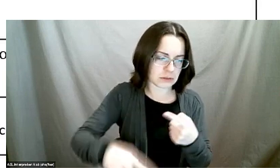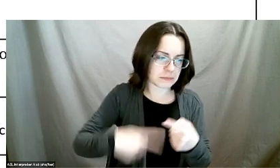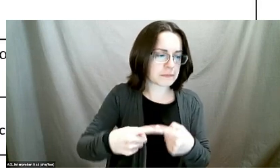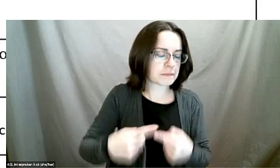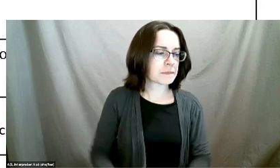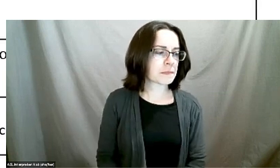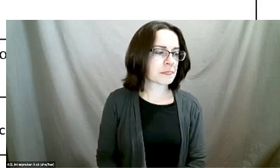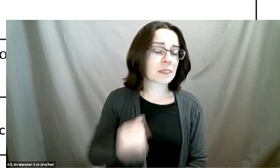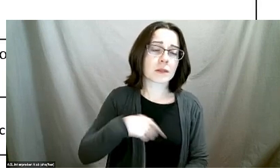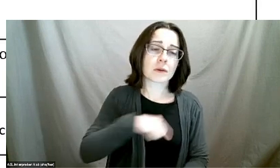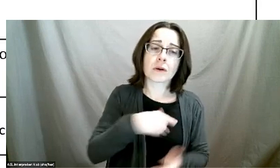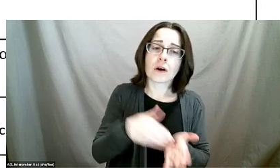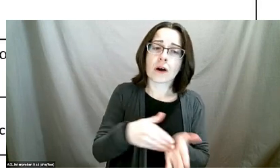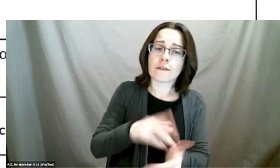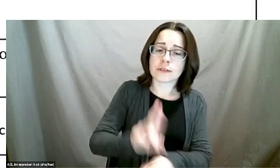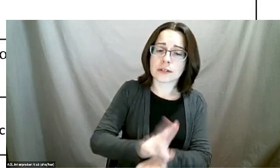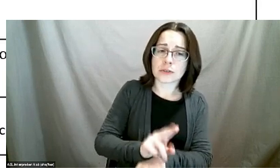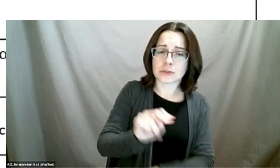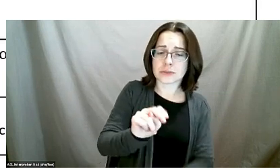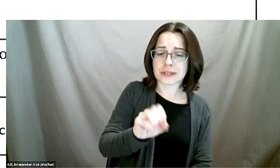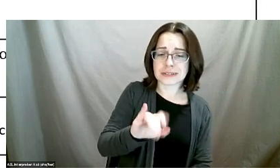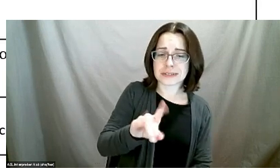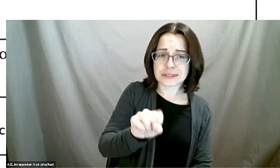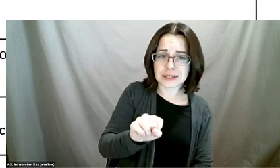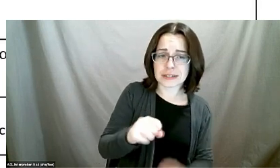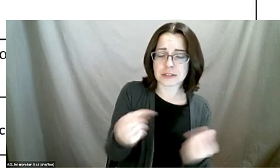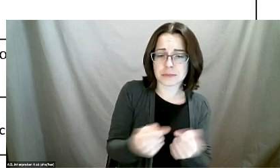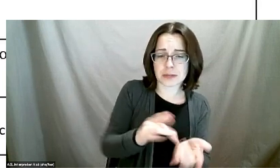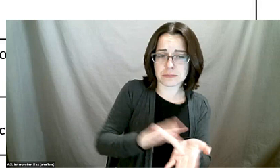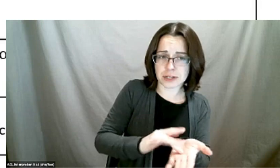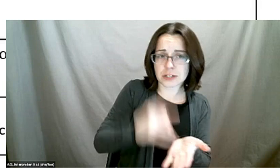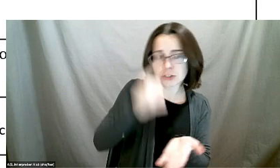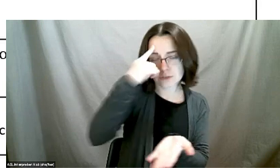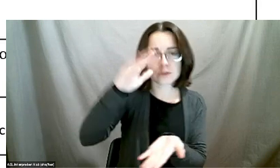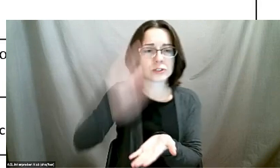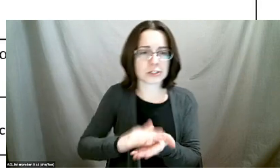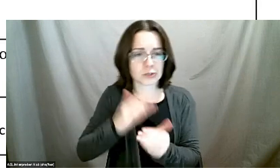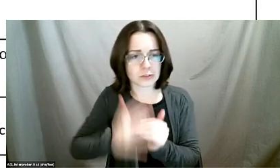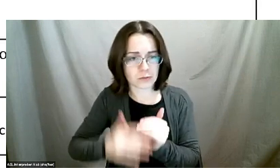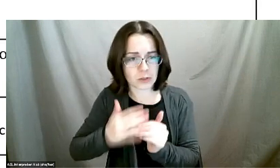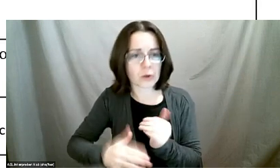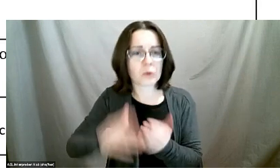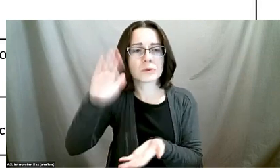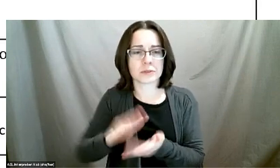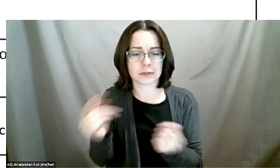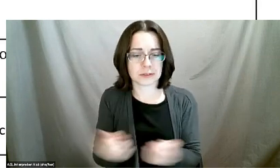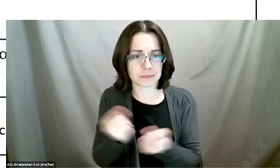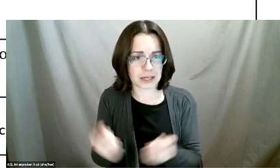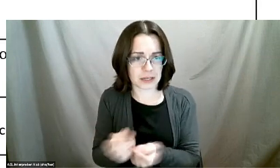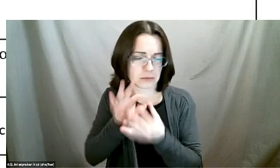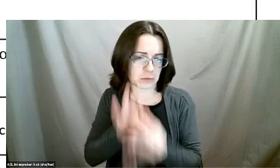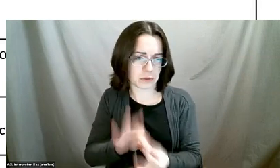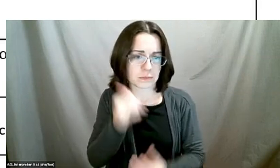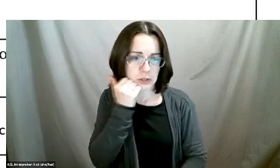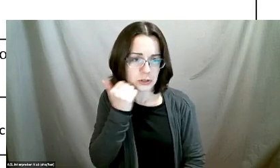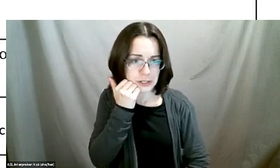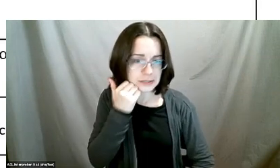decrease the amount of flow and pain that patients have with their periods. We can use combined oral contraceptive pills,